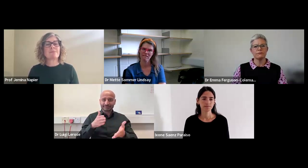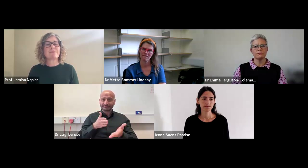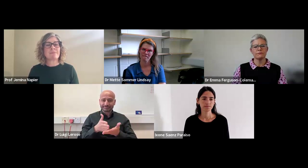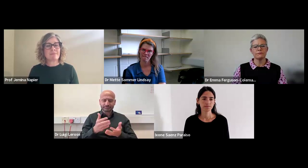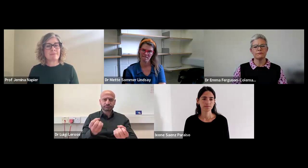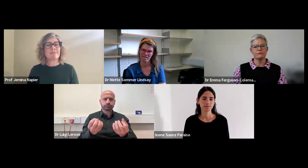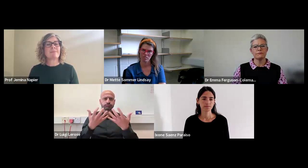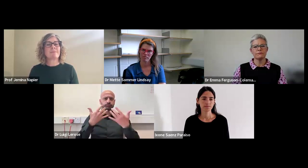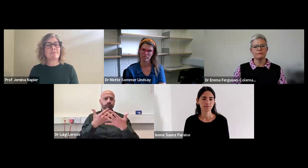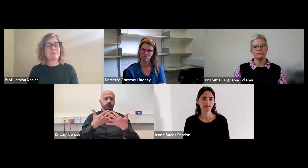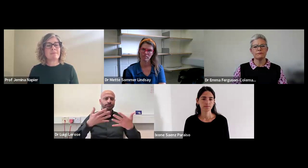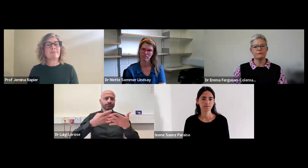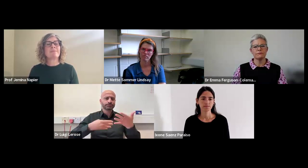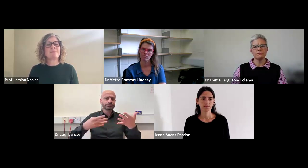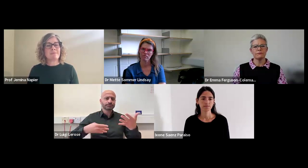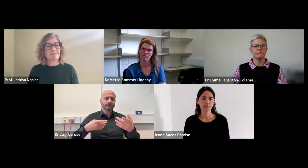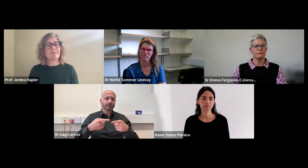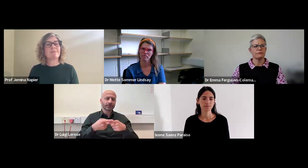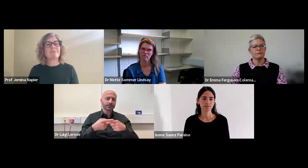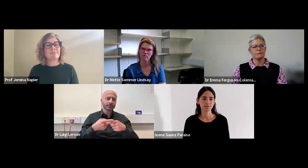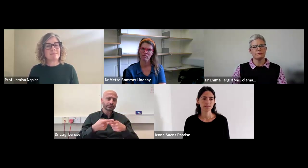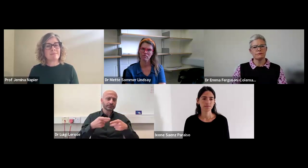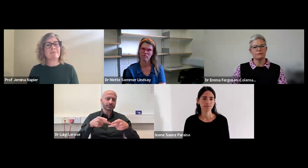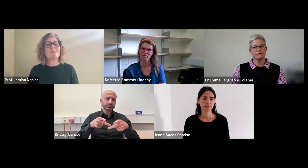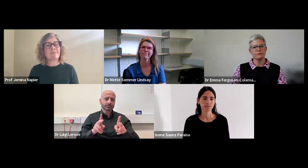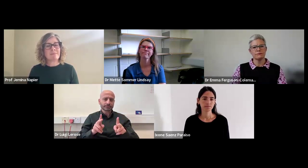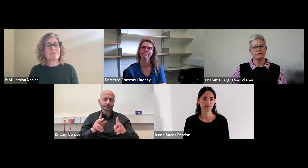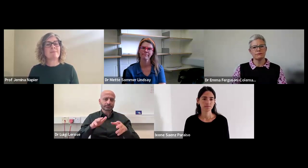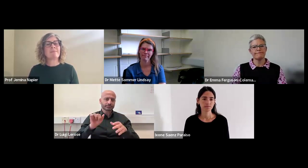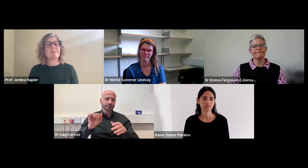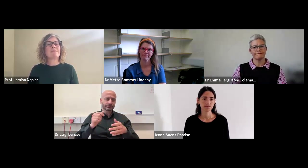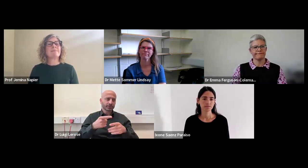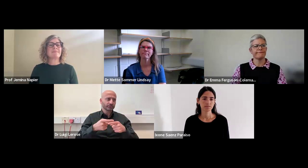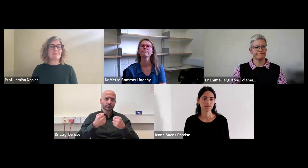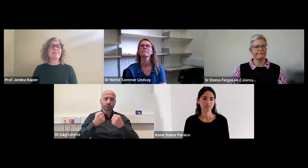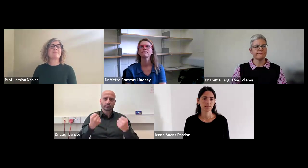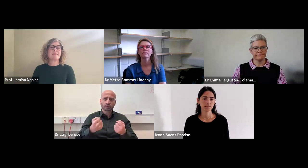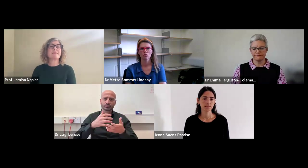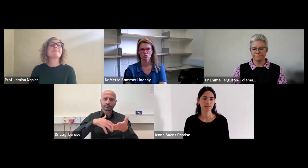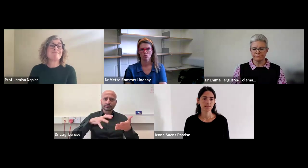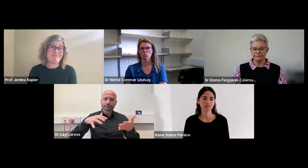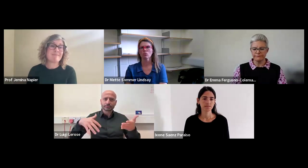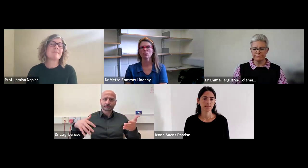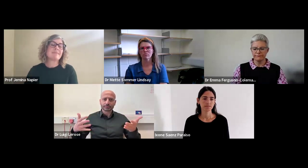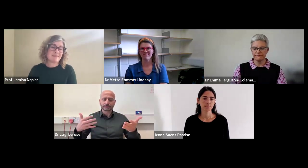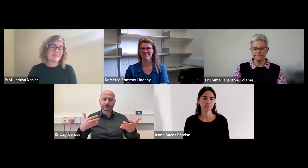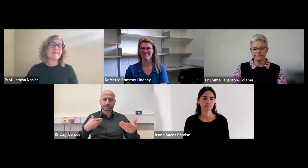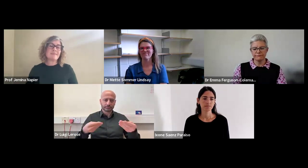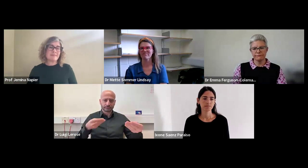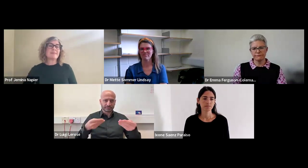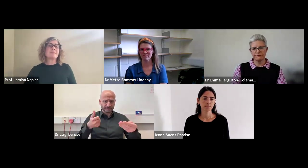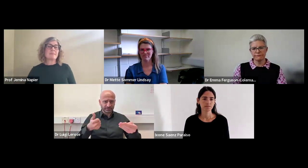after I finished my PhD. Also the preponderance of the English language obviously is a barrier - the